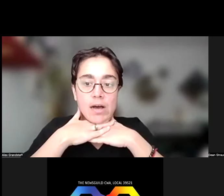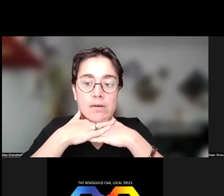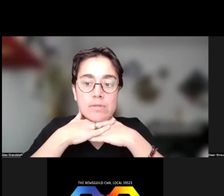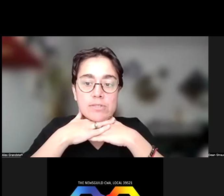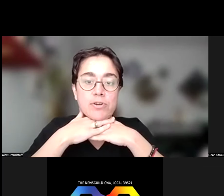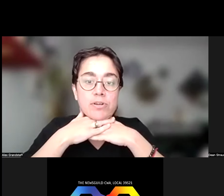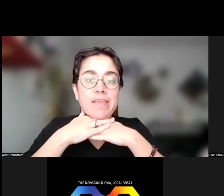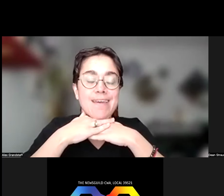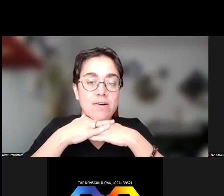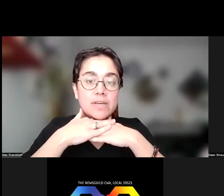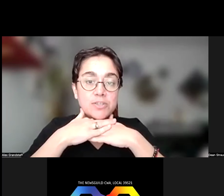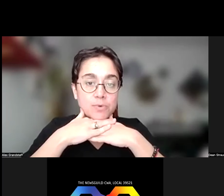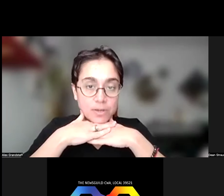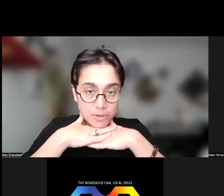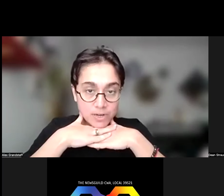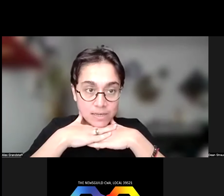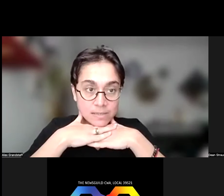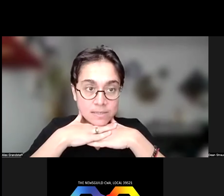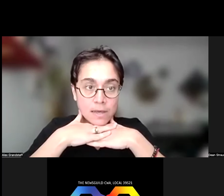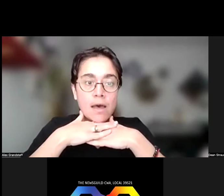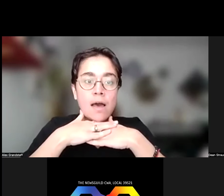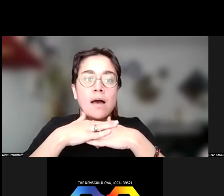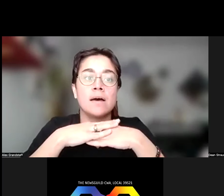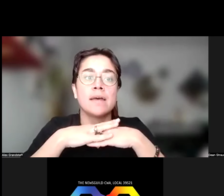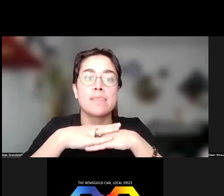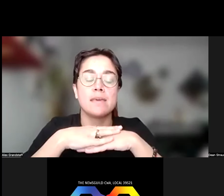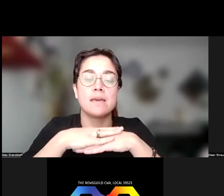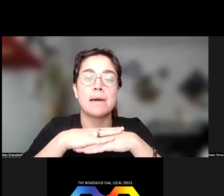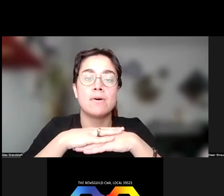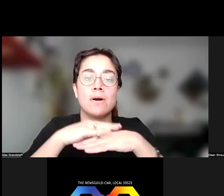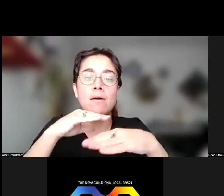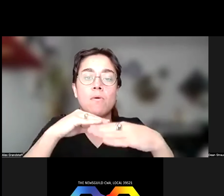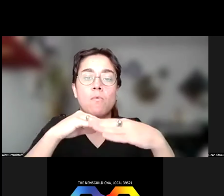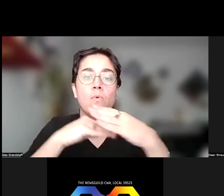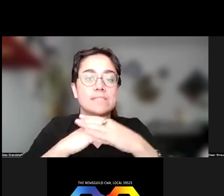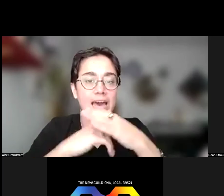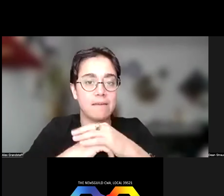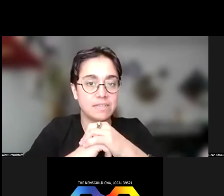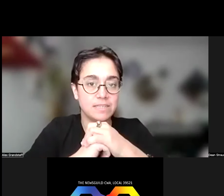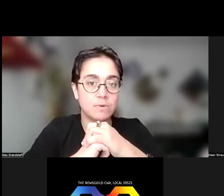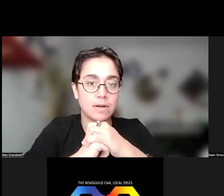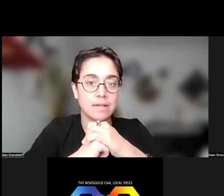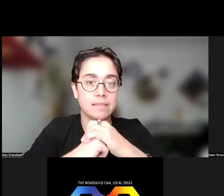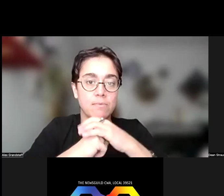if we feel very overwhelmed. Circling down into our communities and thinking